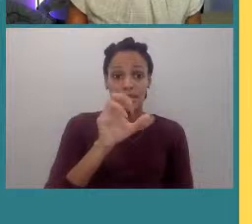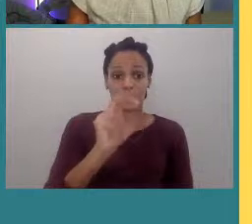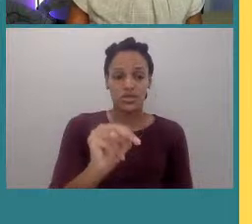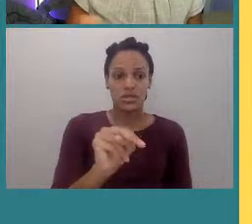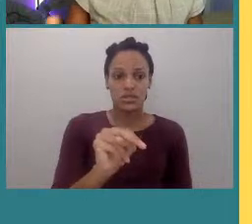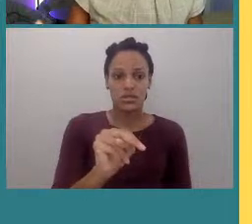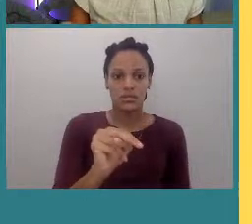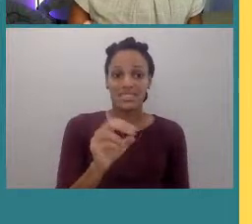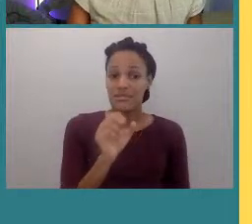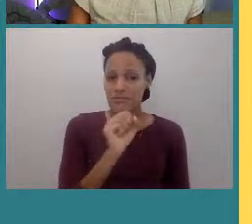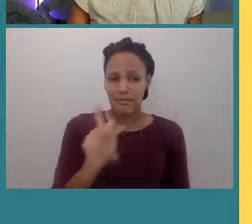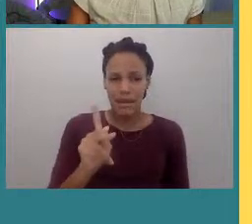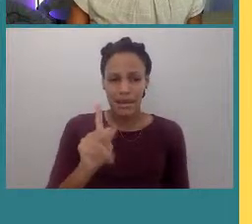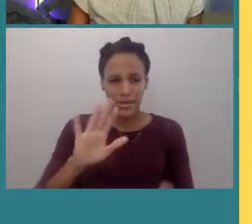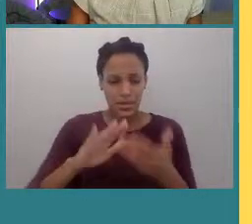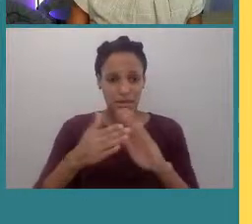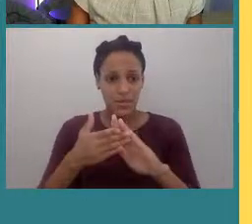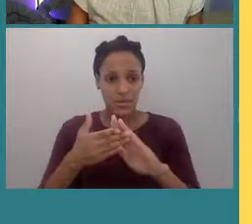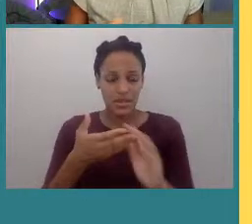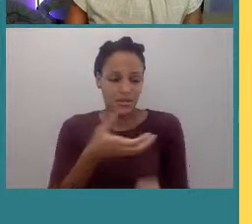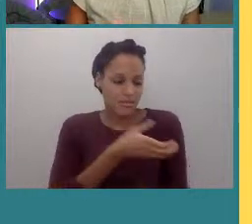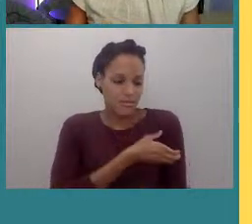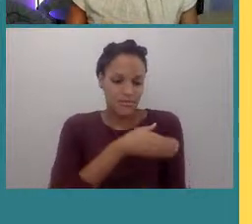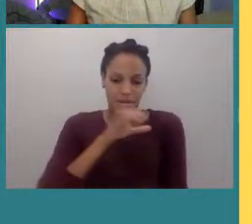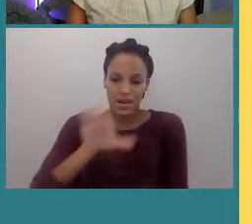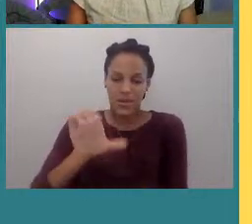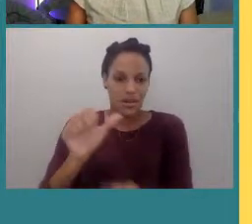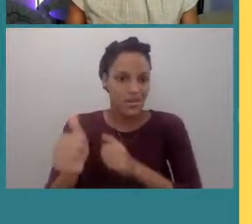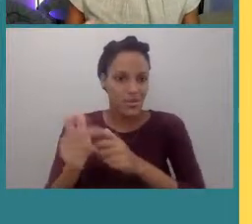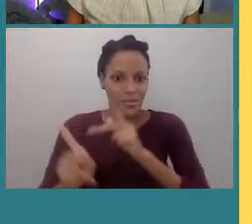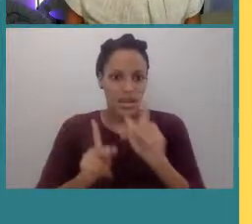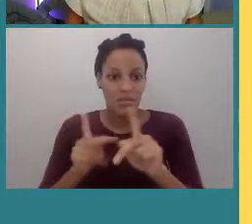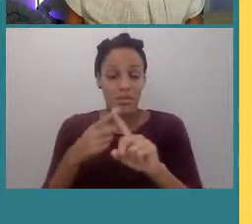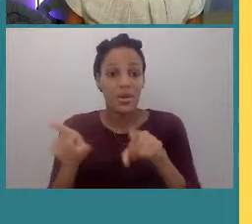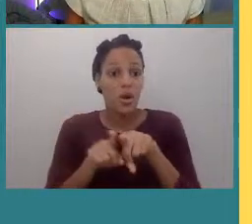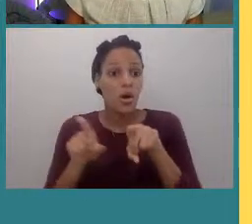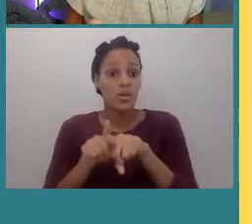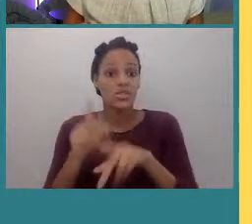to you and to the people around you but even people who are not of your community they